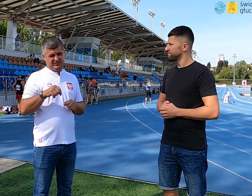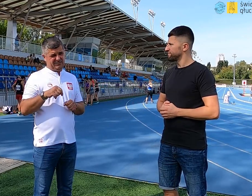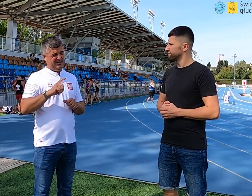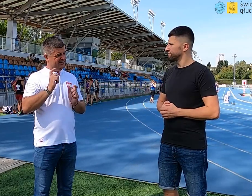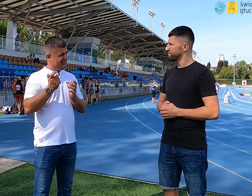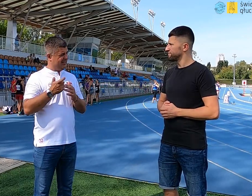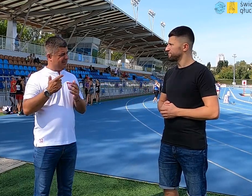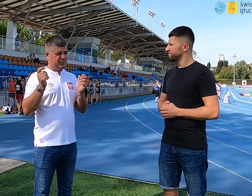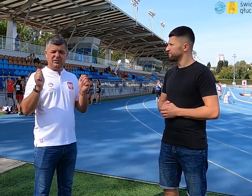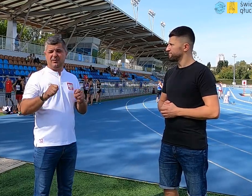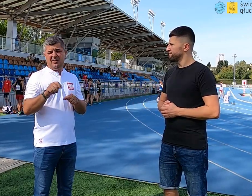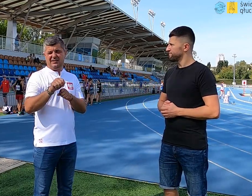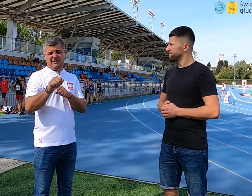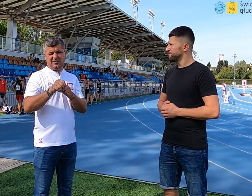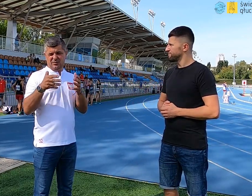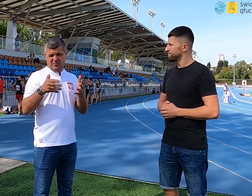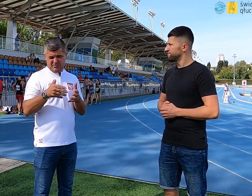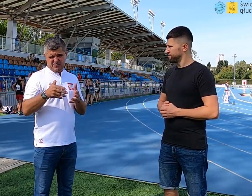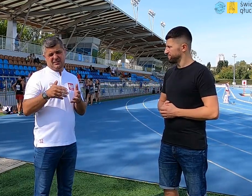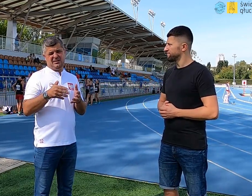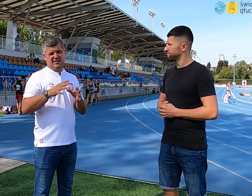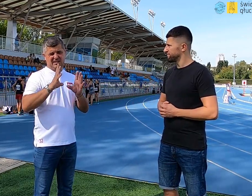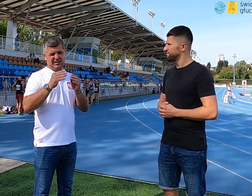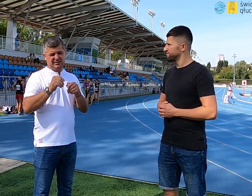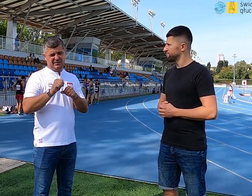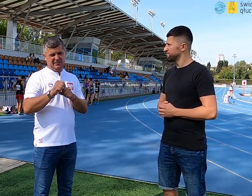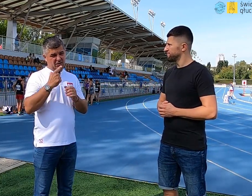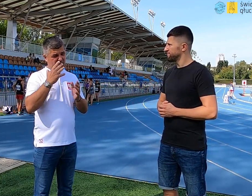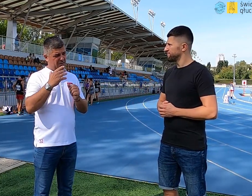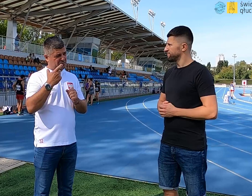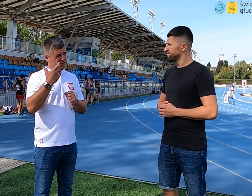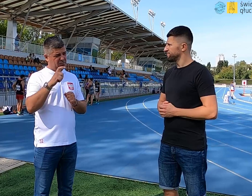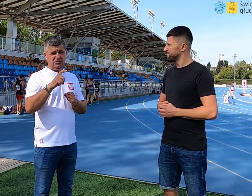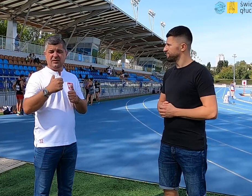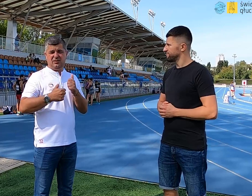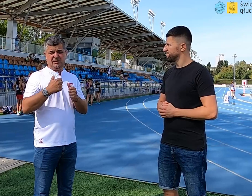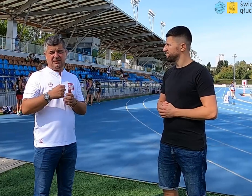11 clubs participated, with around 100 athletes in total.